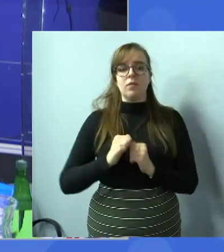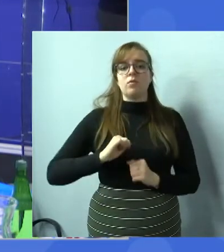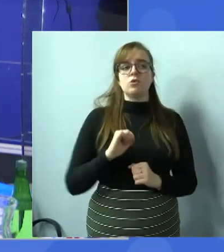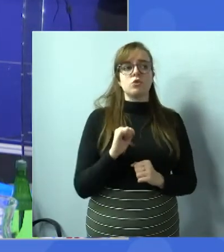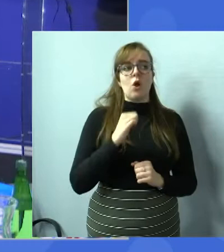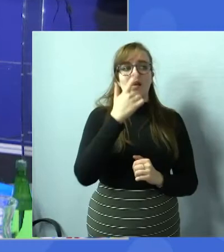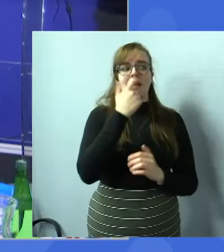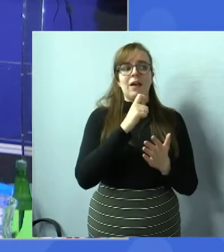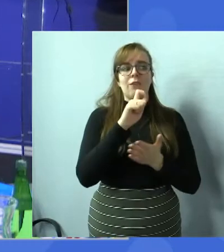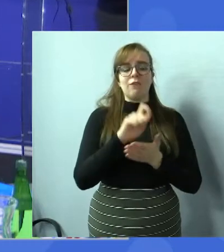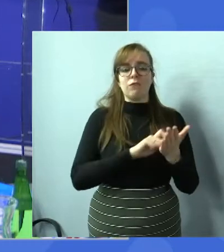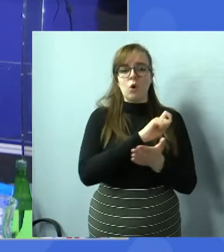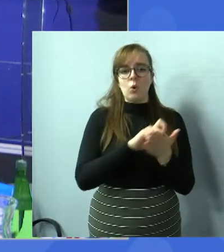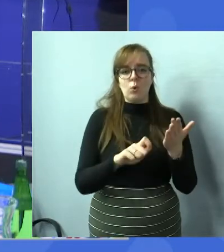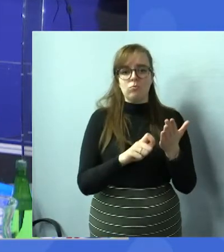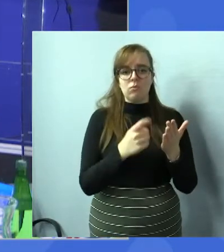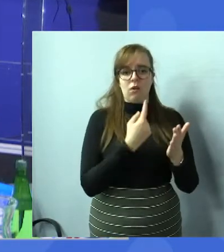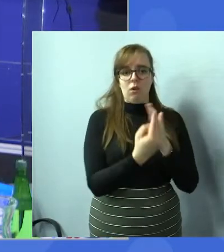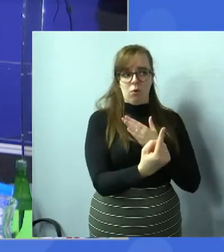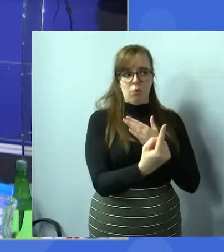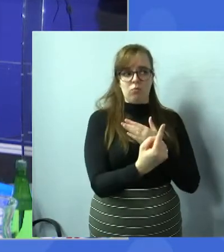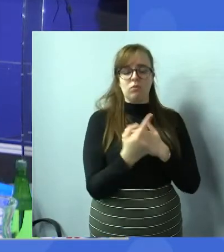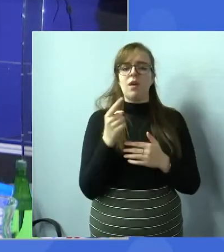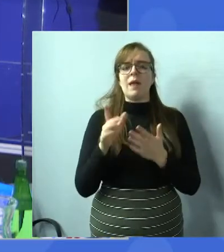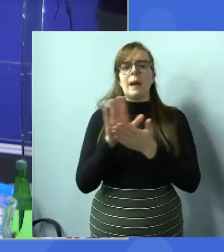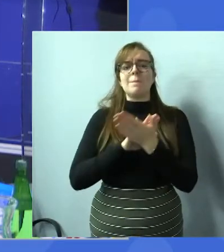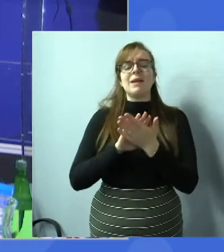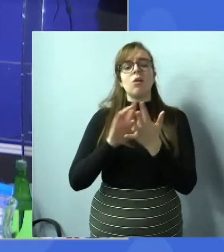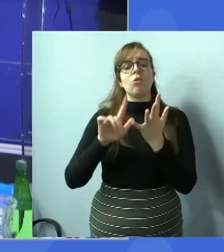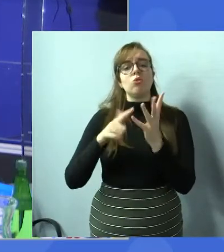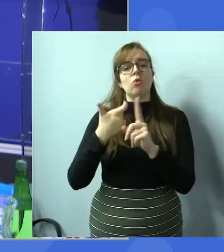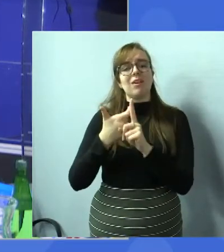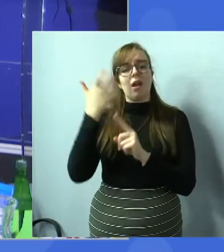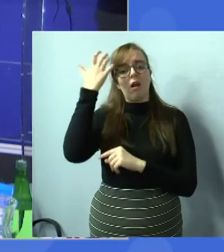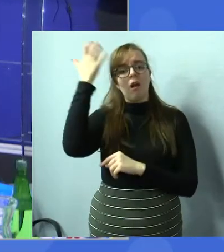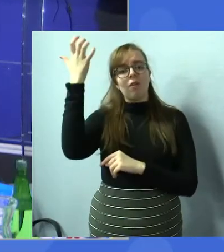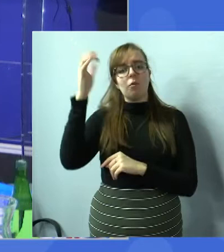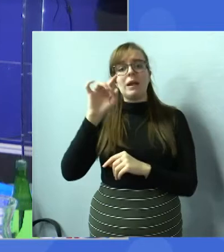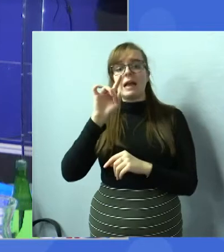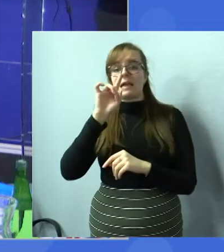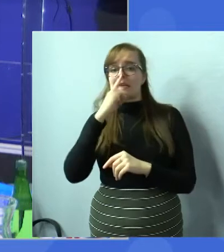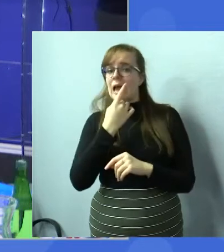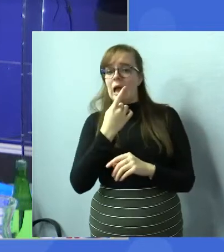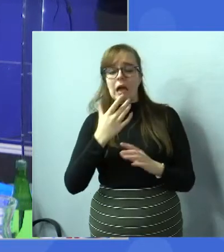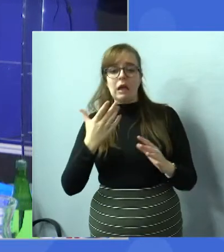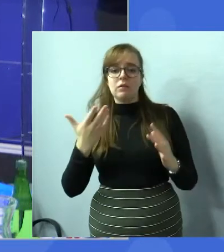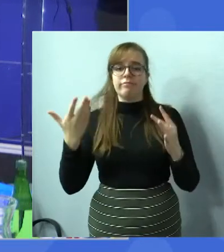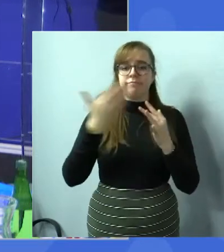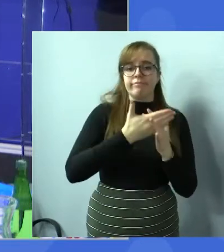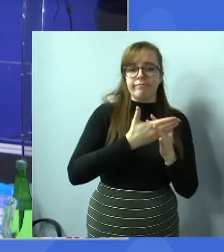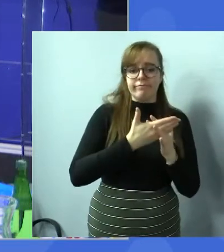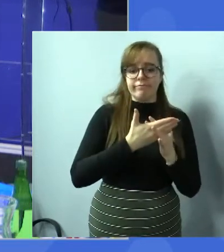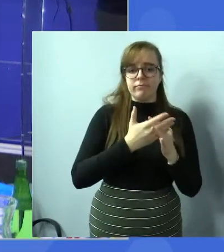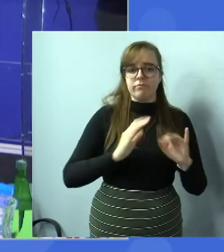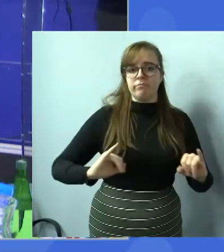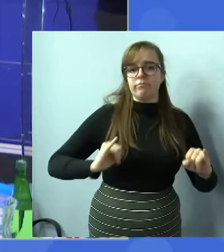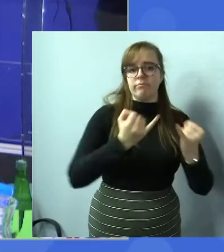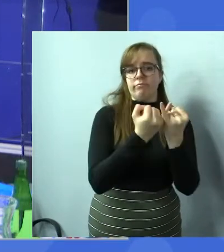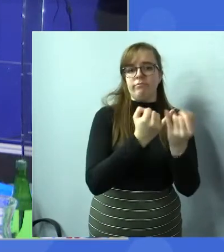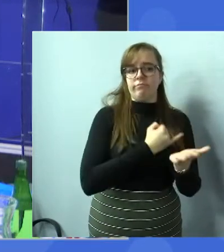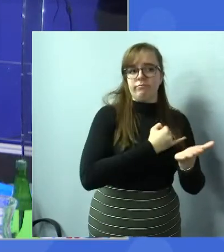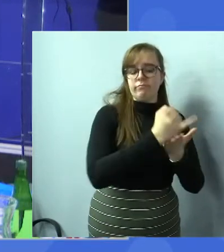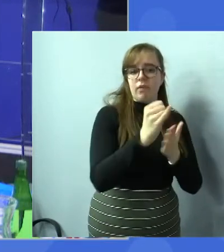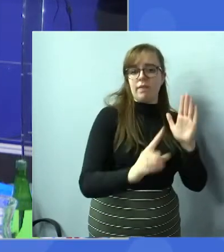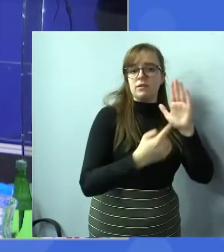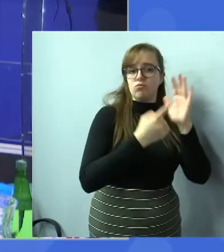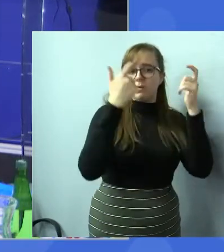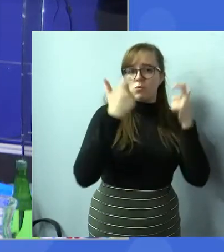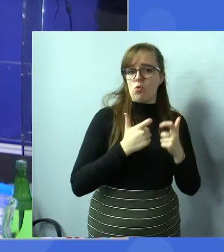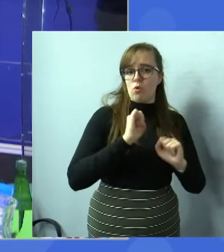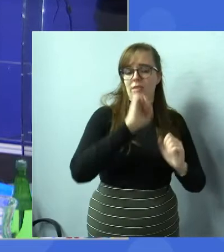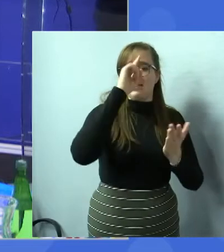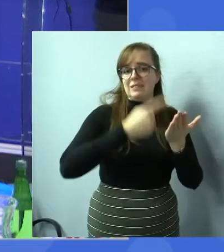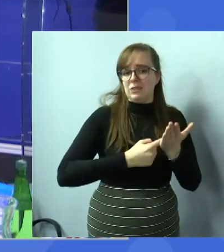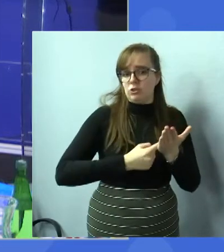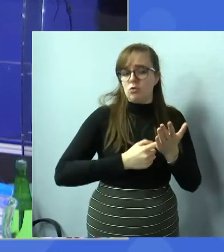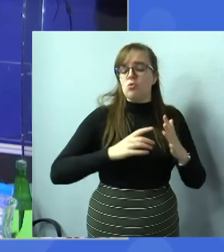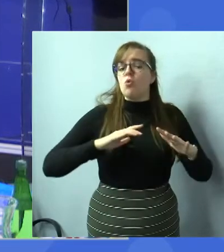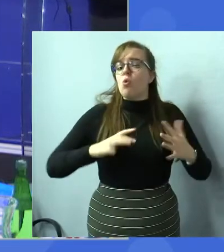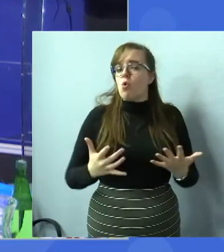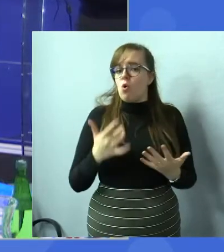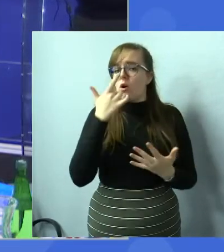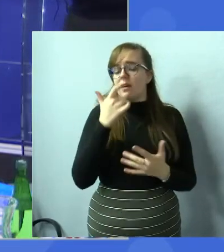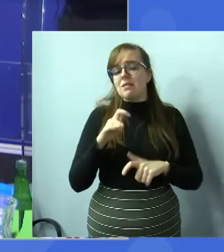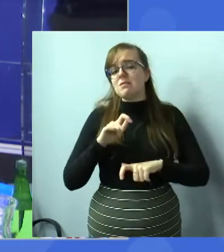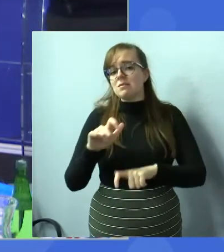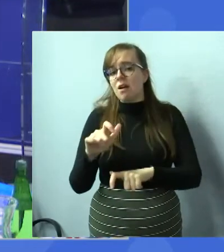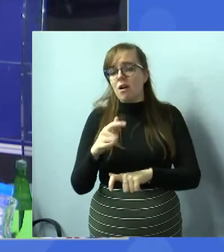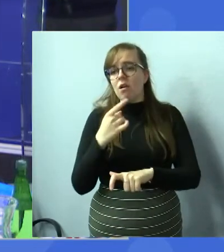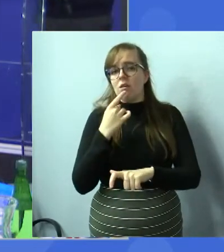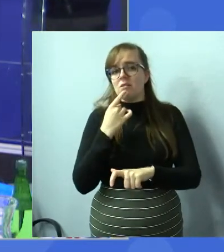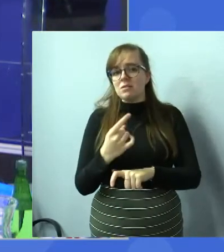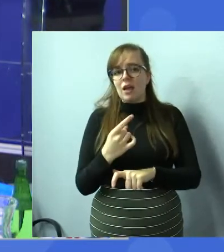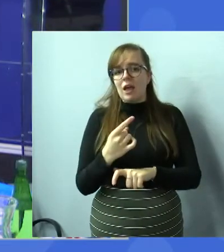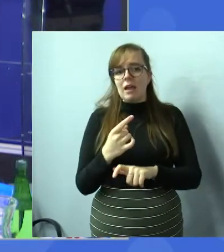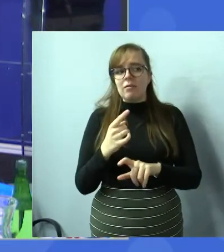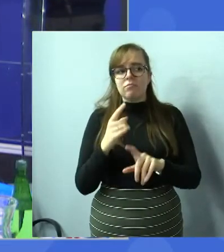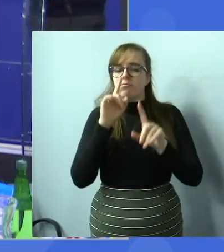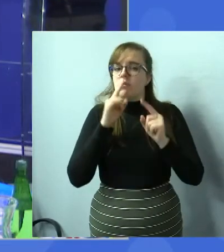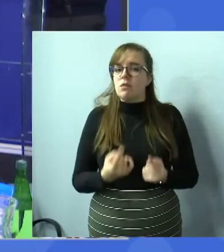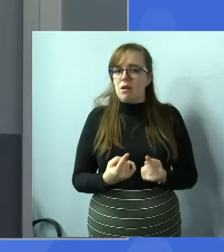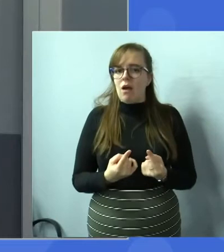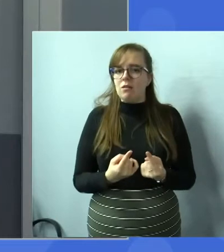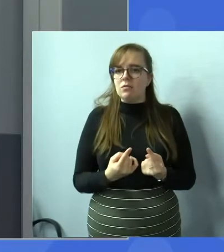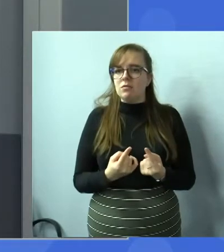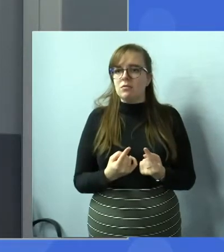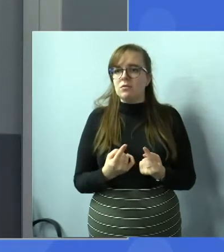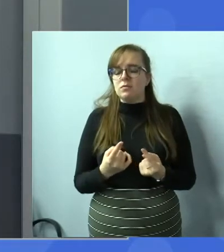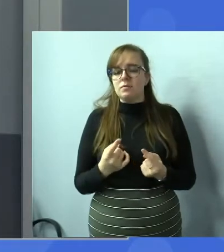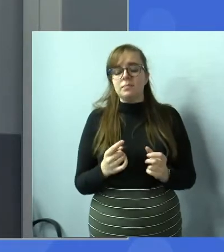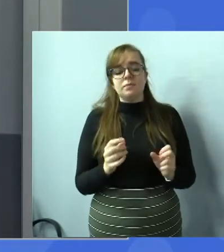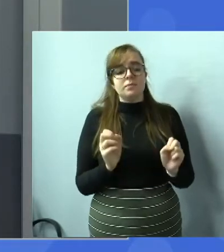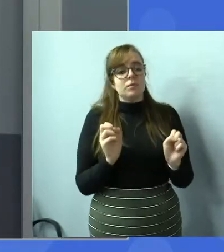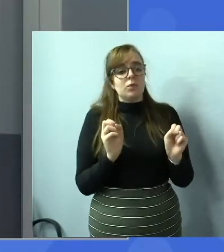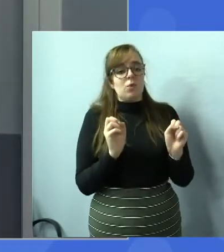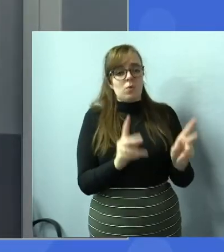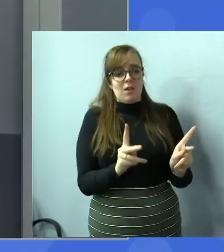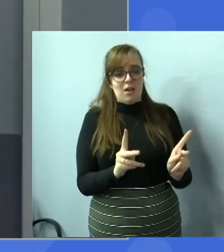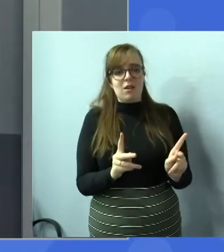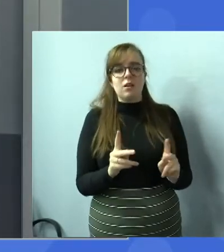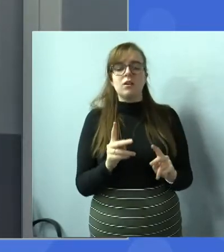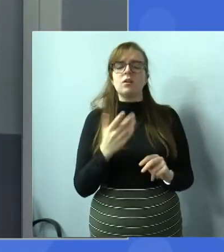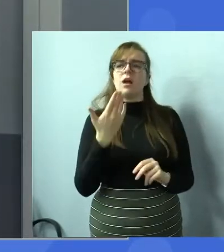just fuck me can't step in then okay and there was a recent example that